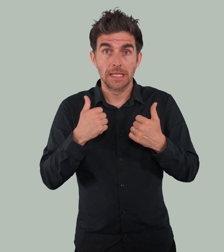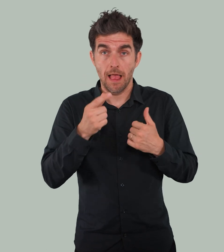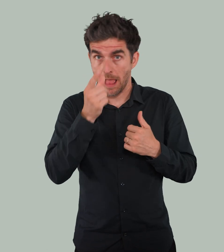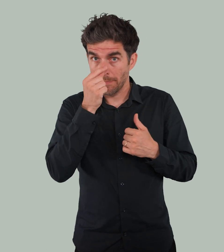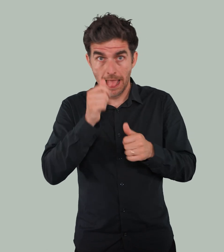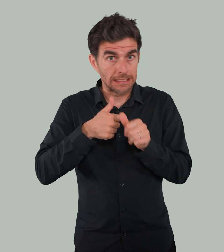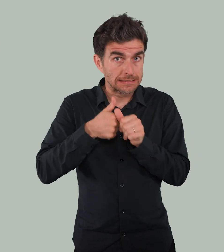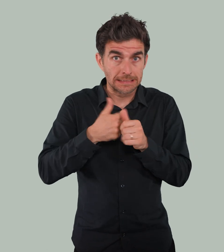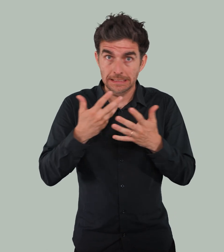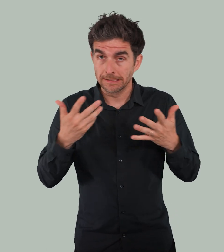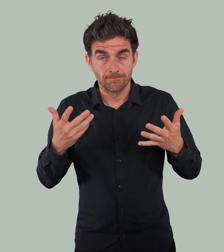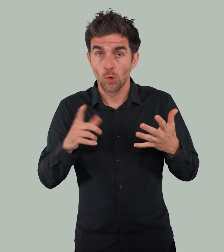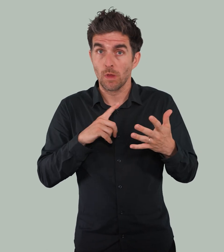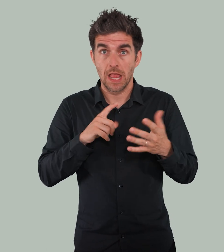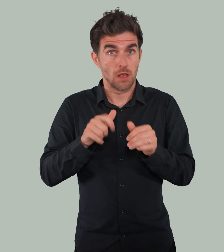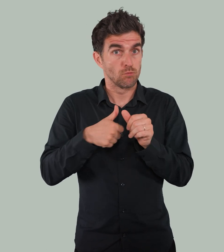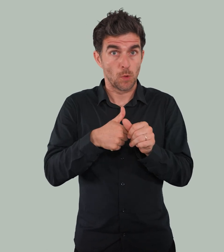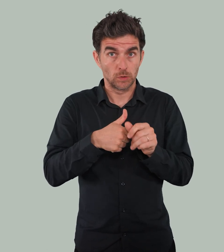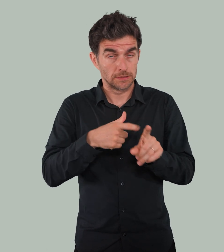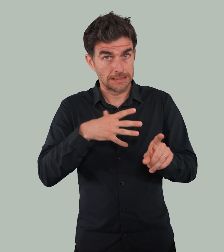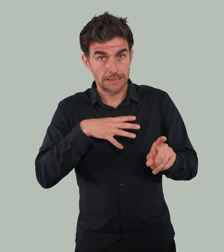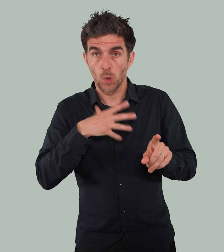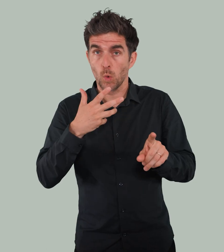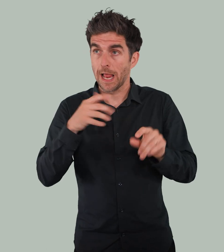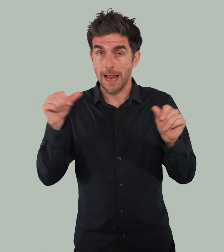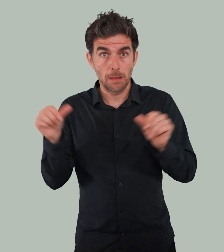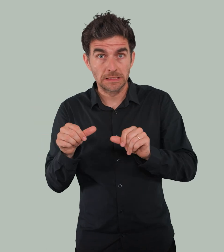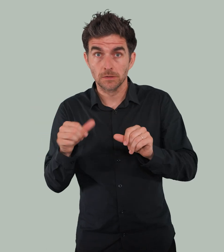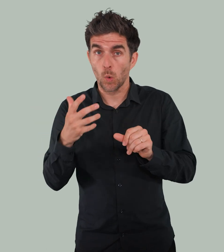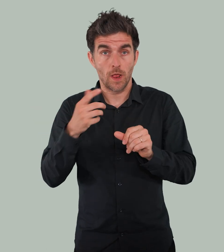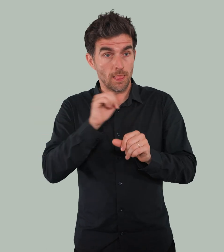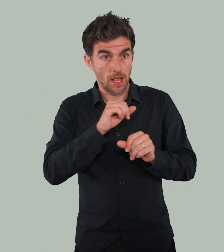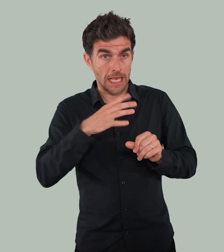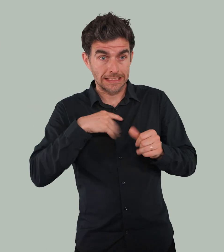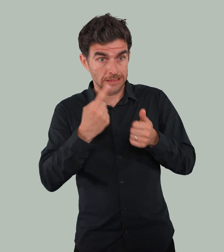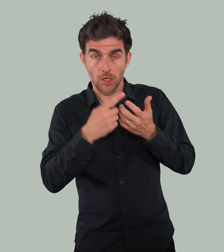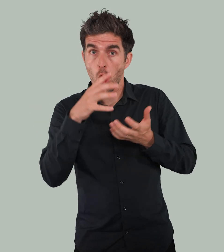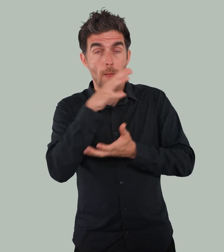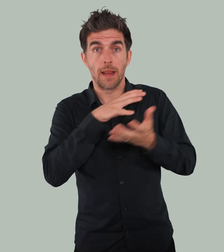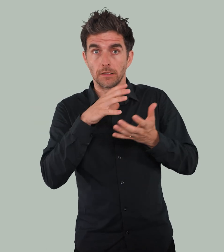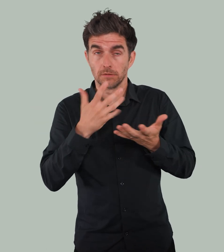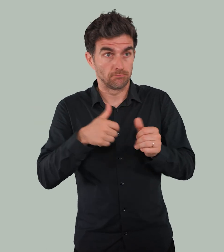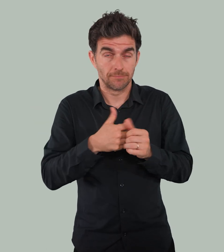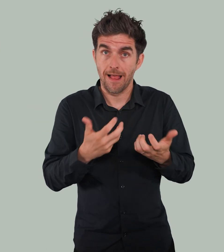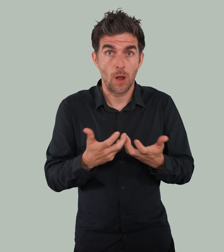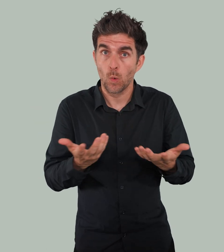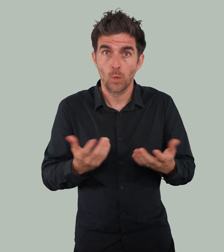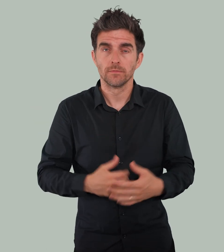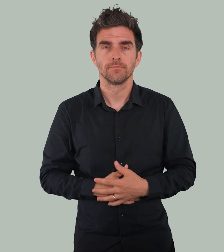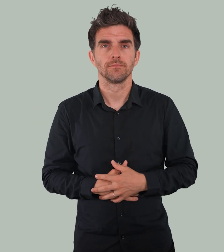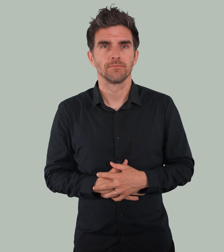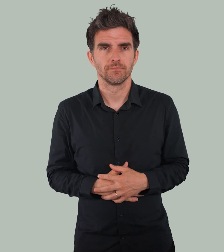and capacity, particularly where support is limited or needs are complex.